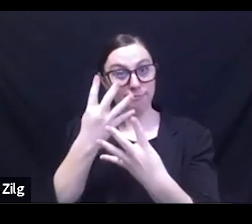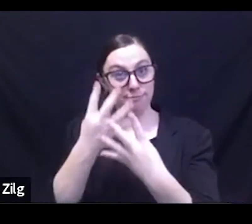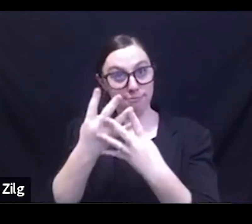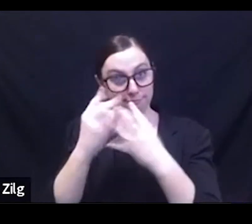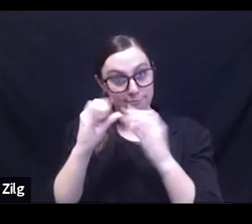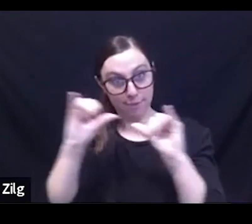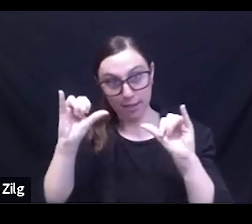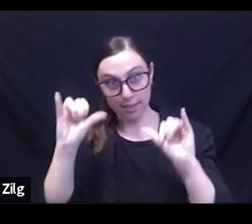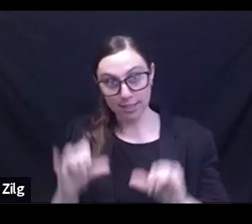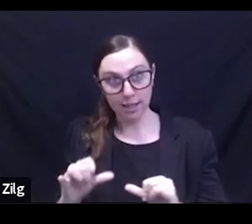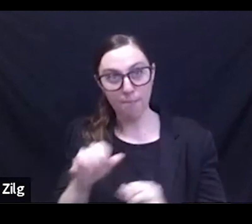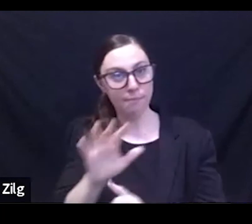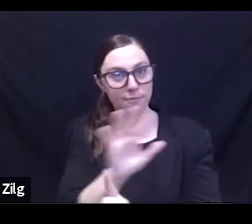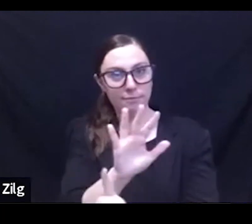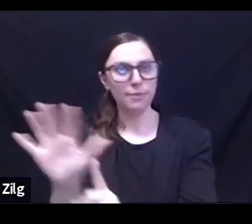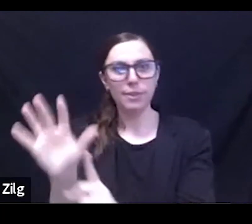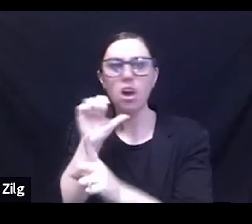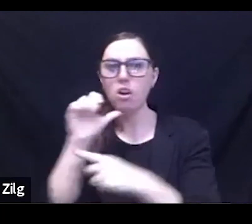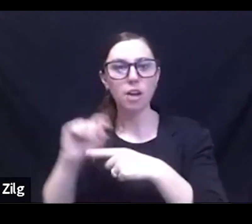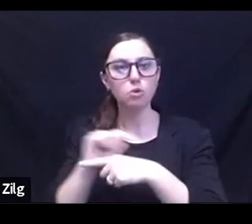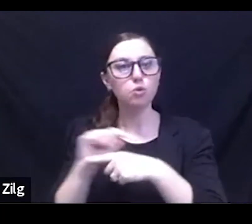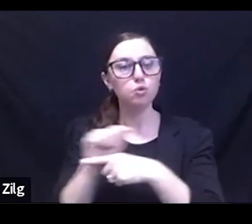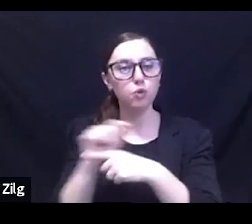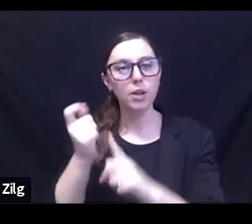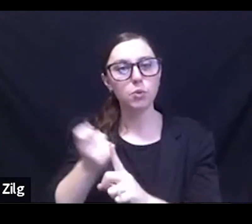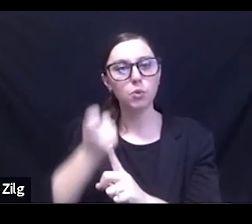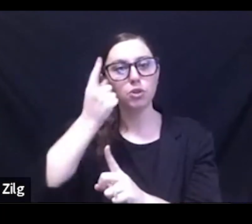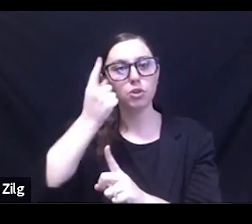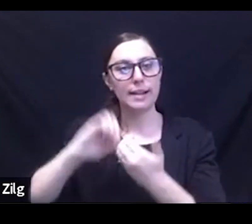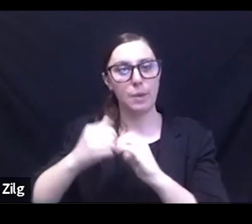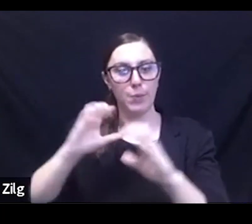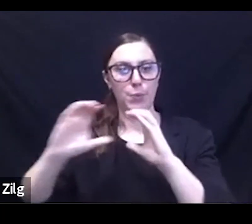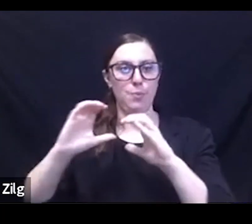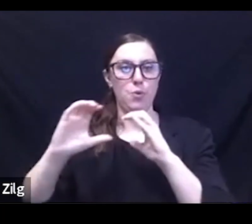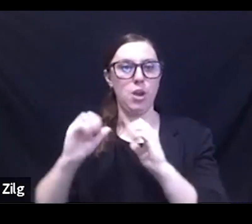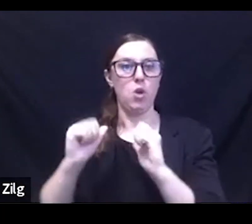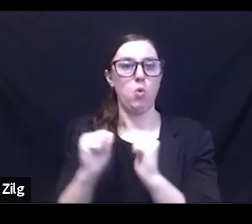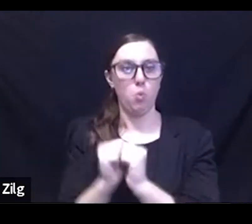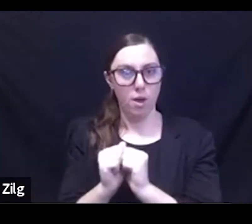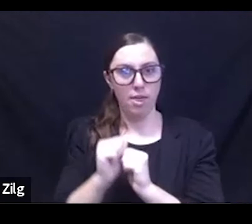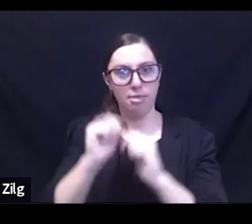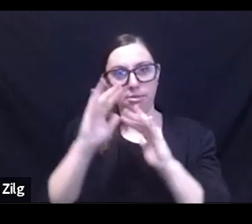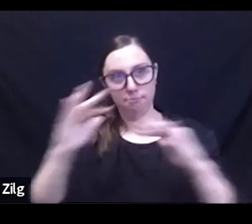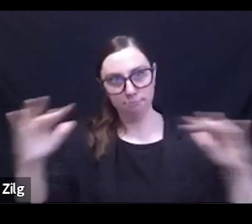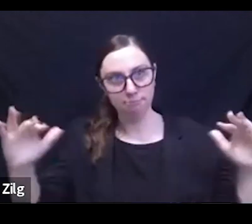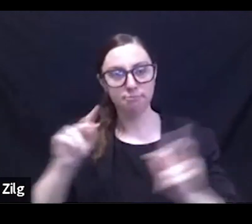system, they're not all trained to understand how to communicate with various individuals and